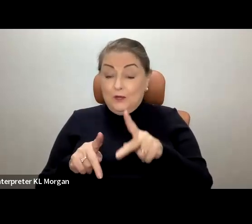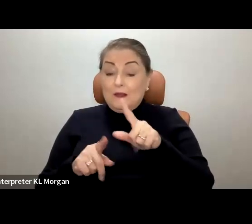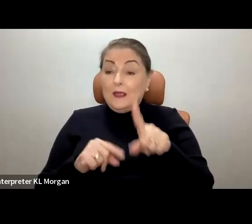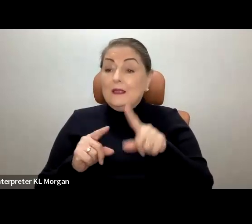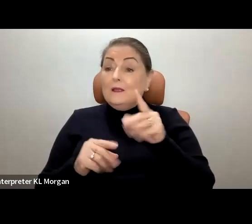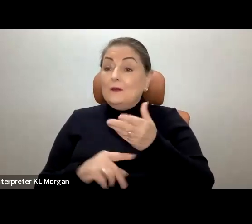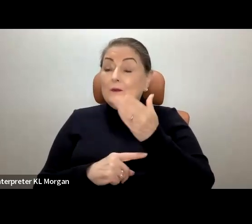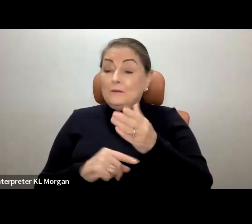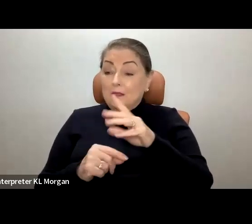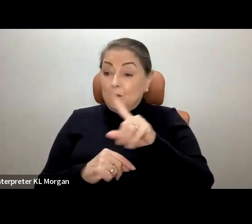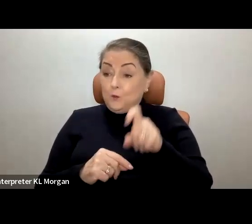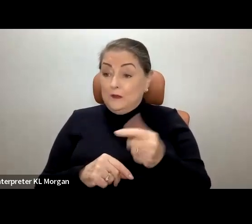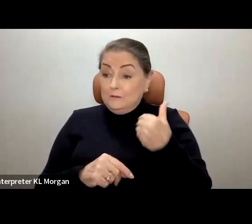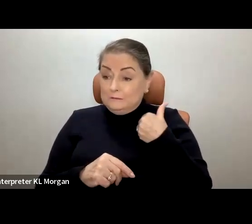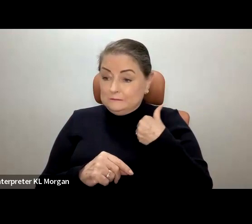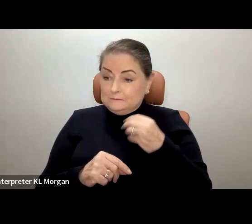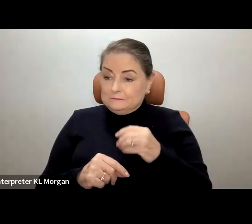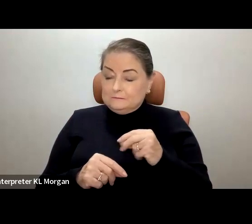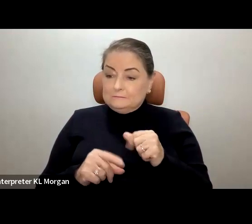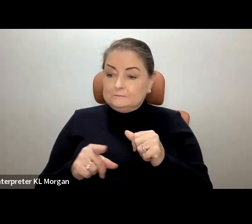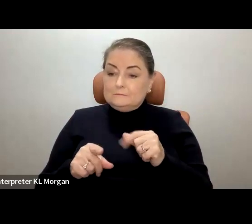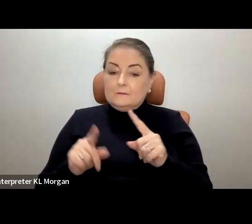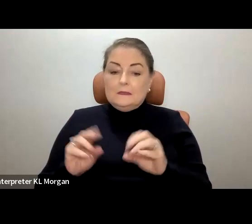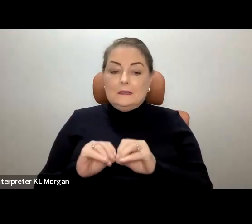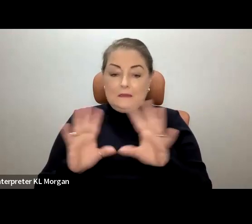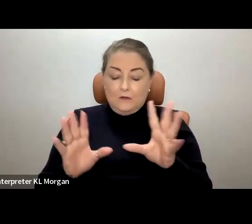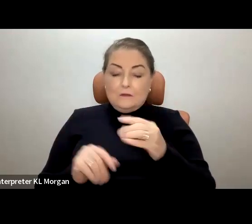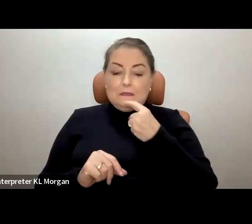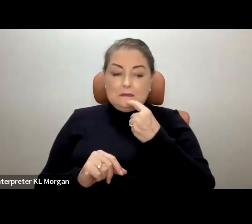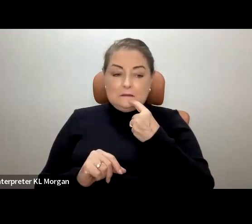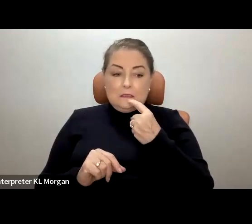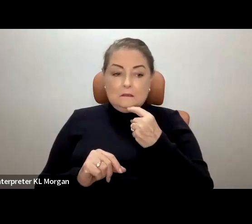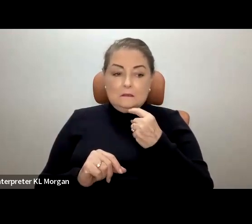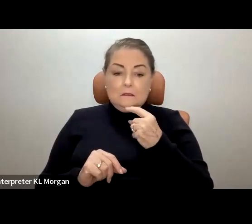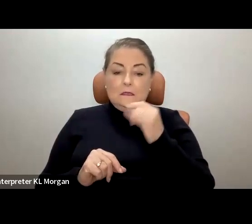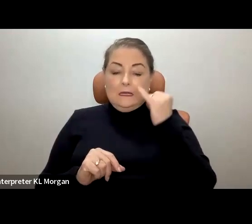gamification they clarified by saying, if you show faculty the